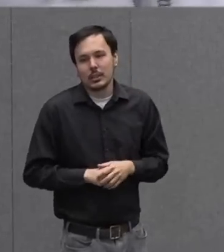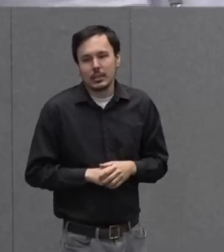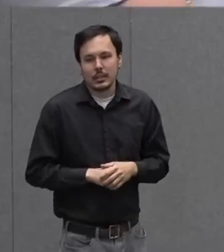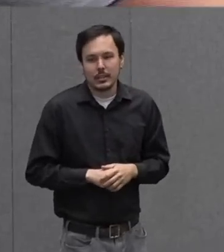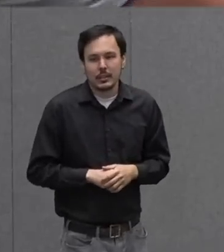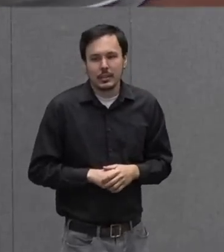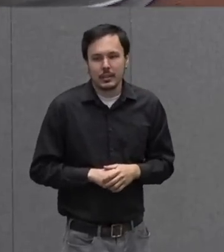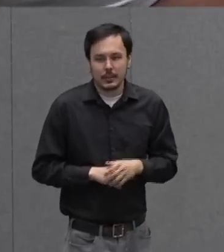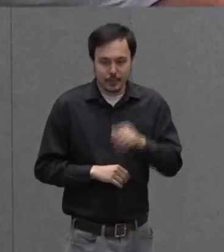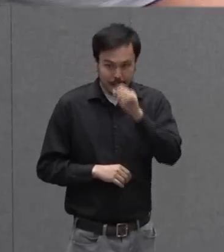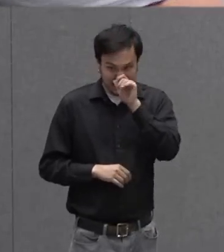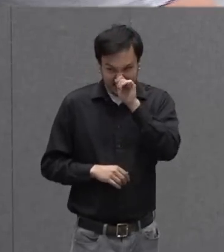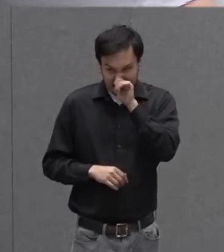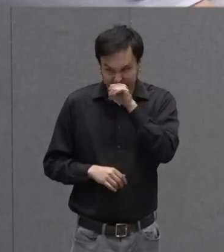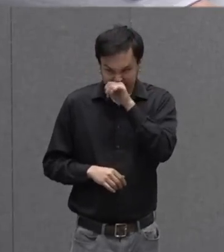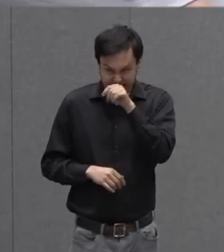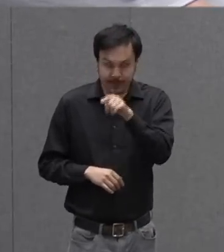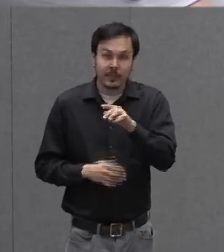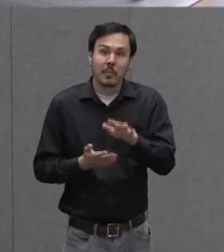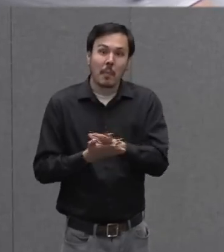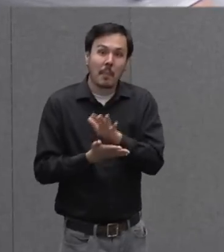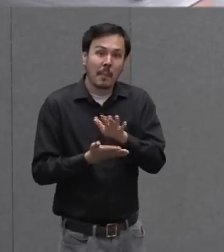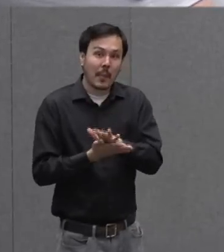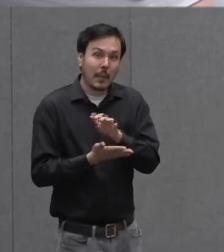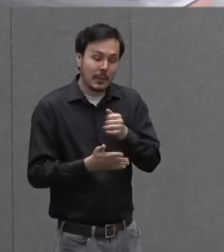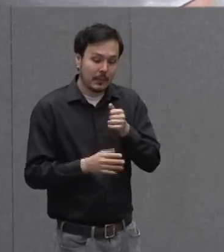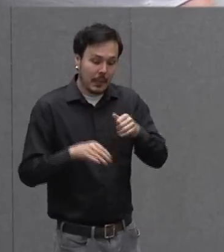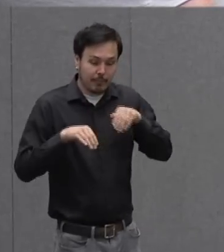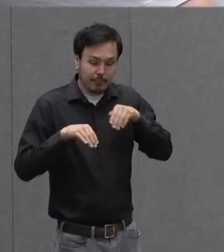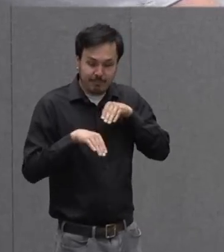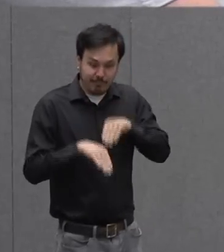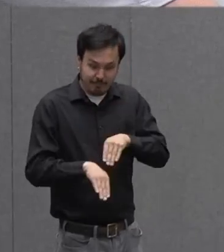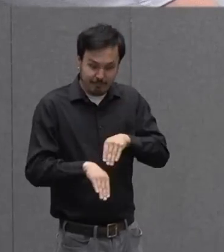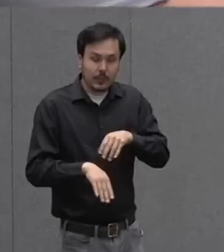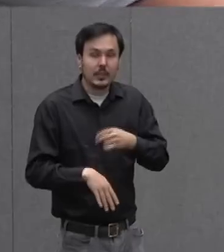So the paper went into the printer, jammed him up, and won the battle.